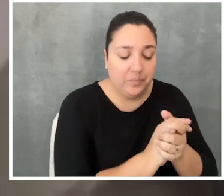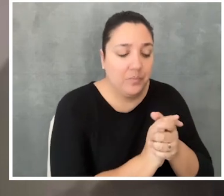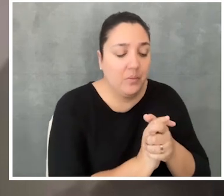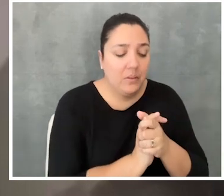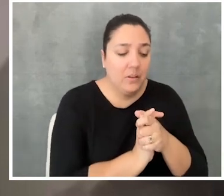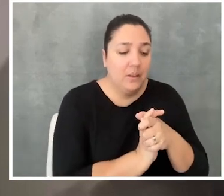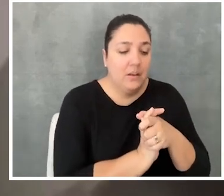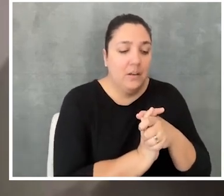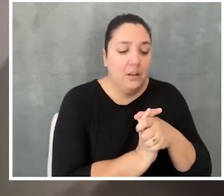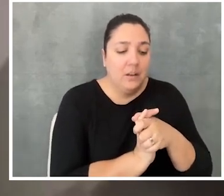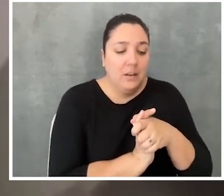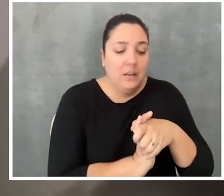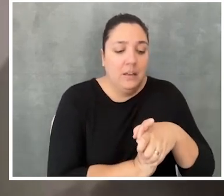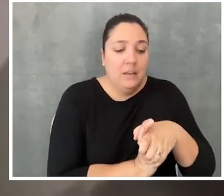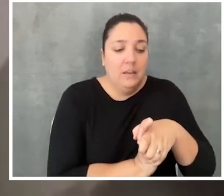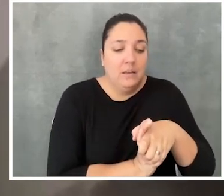was founded by